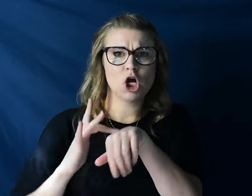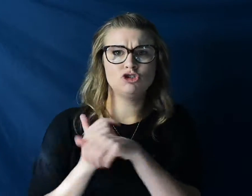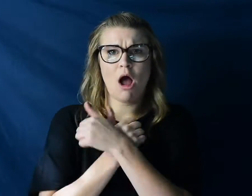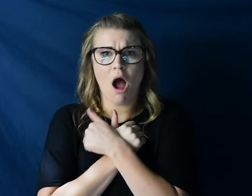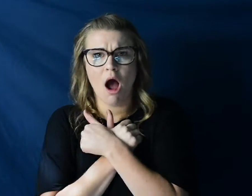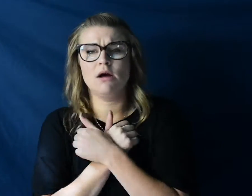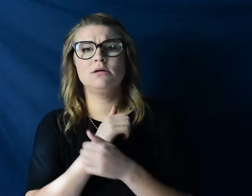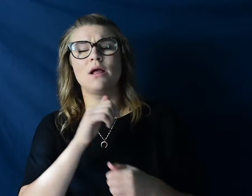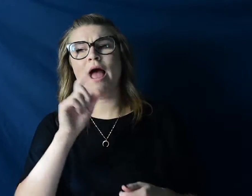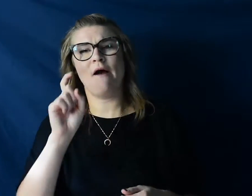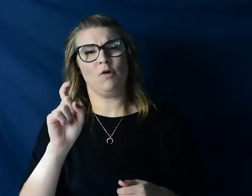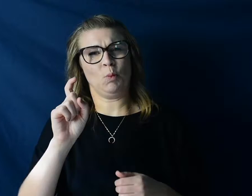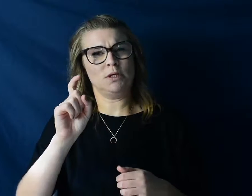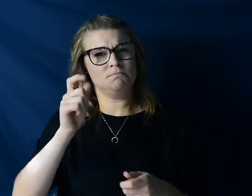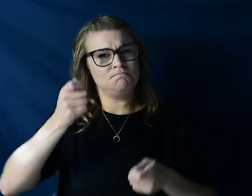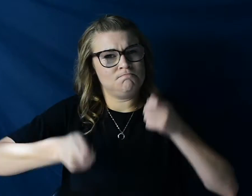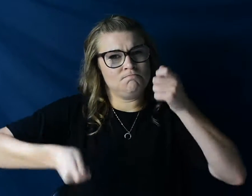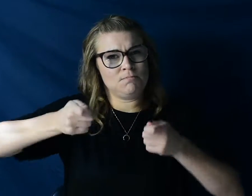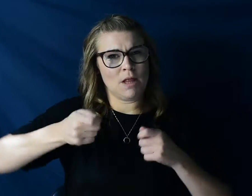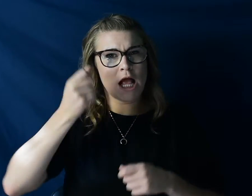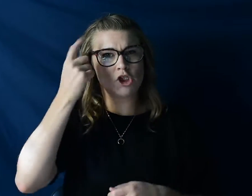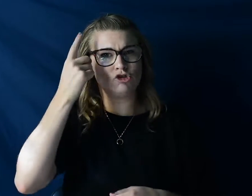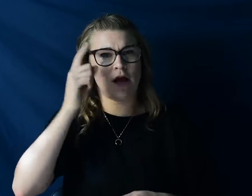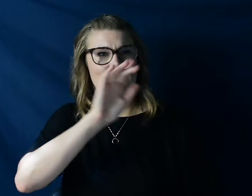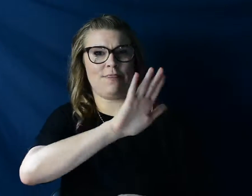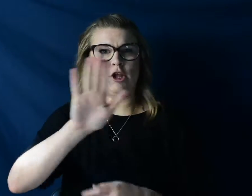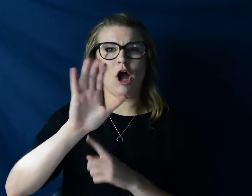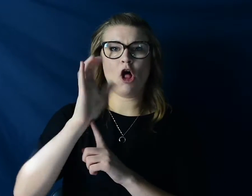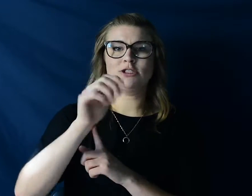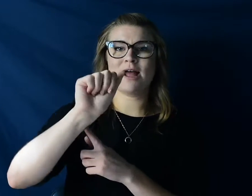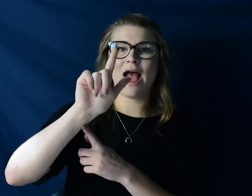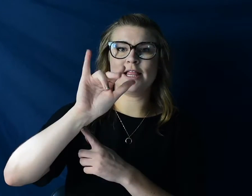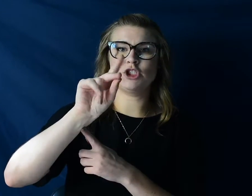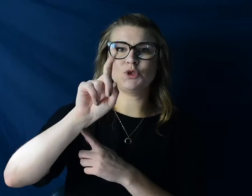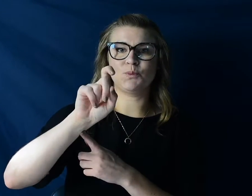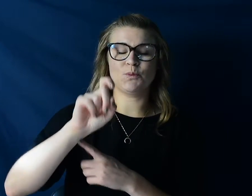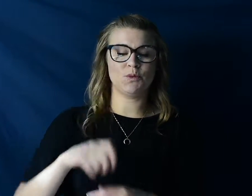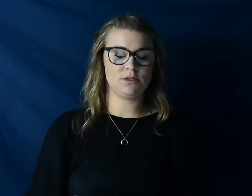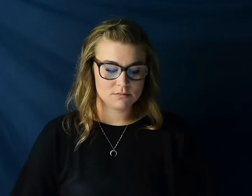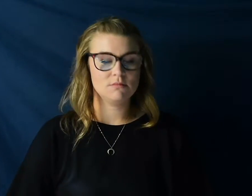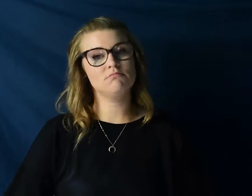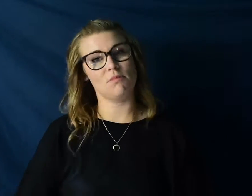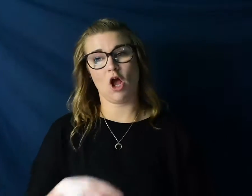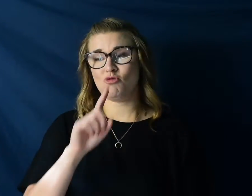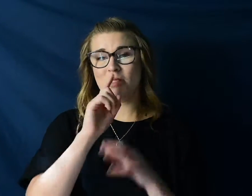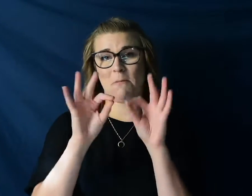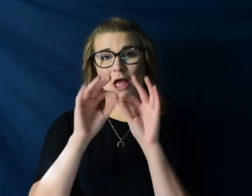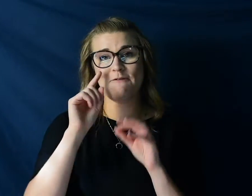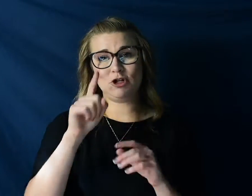they like hugs and we need to understand their cultural attitudes. It's really important